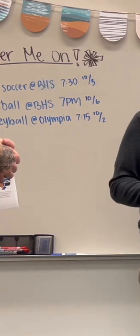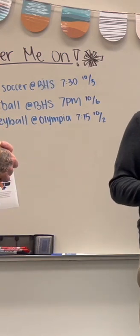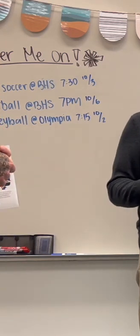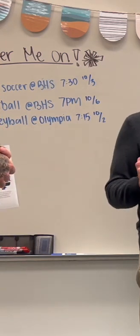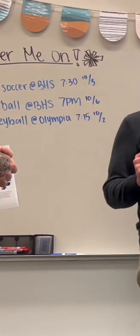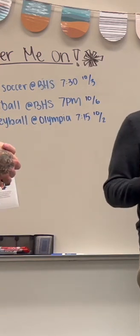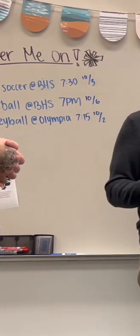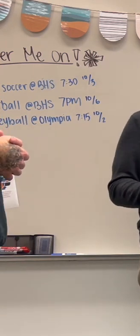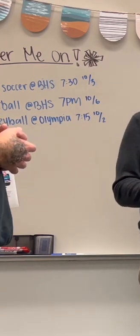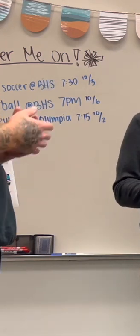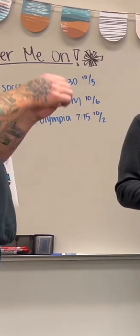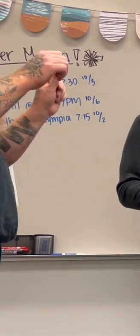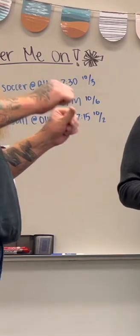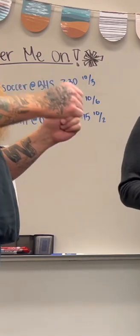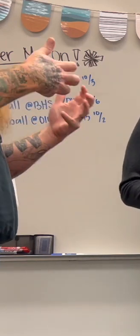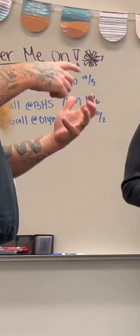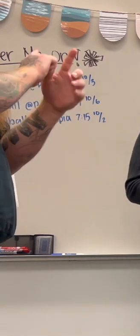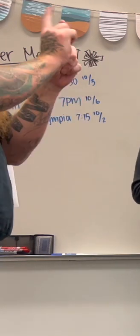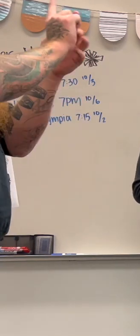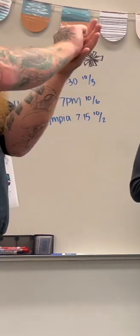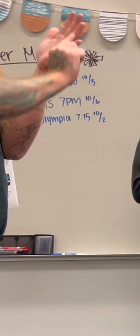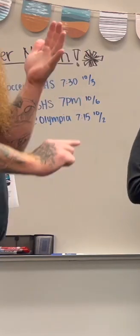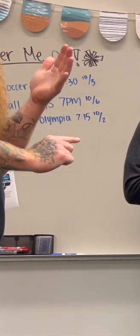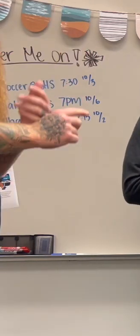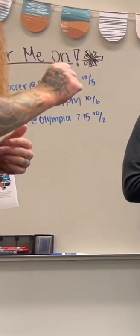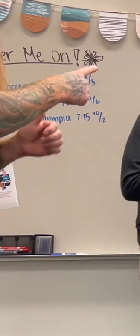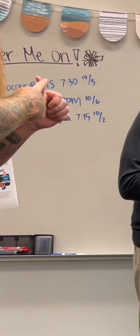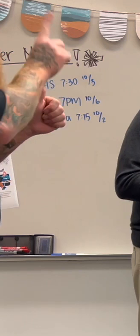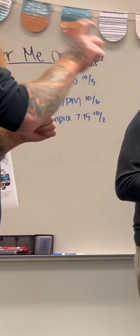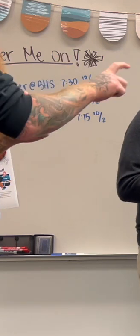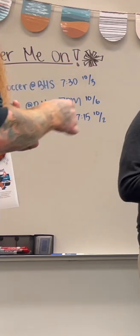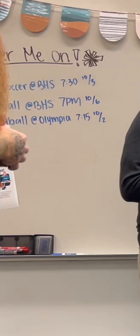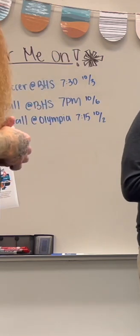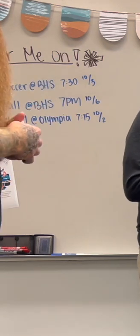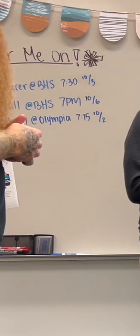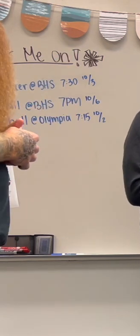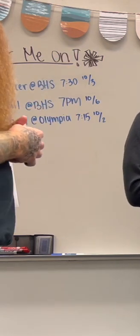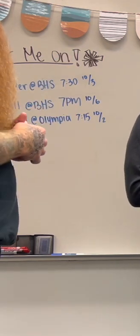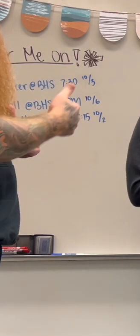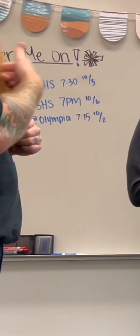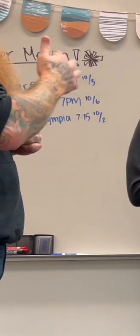that's it could be a lot of different things okay so first question um when I was in high school we